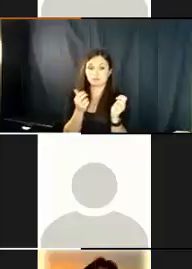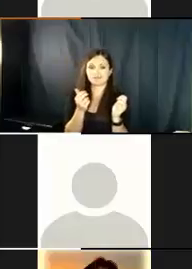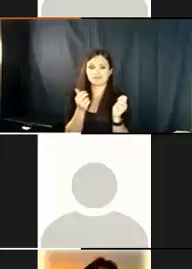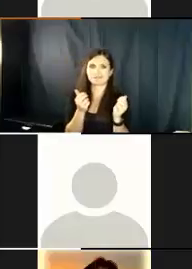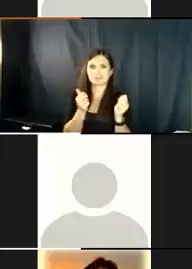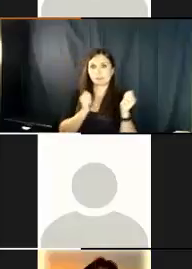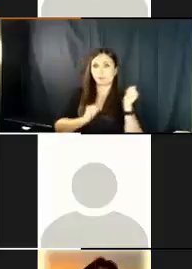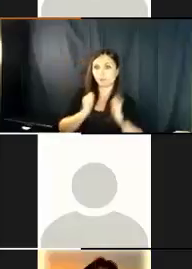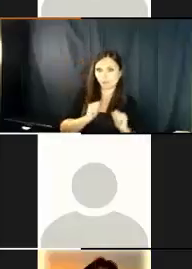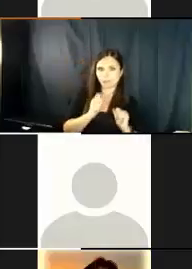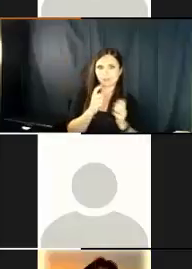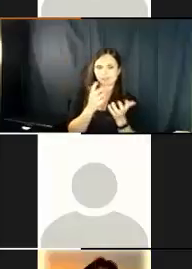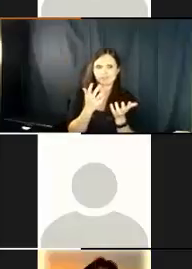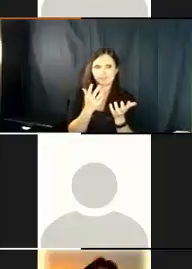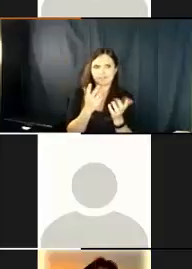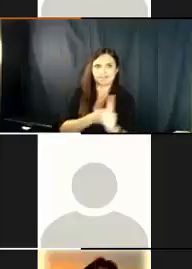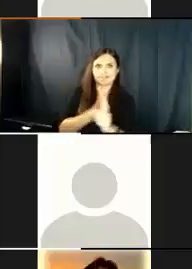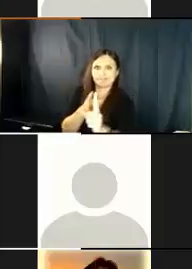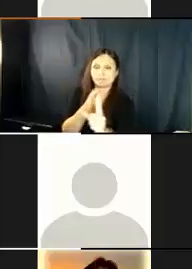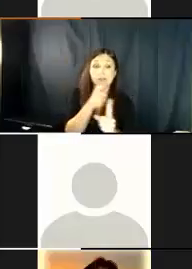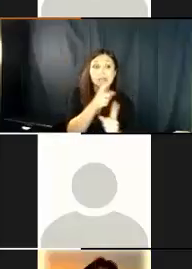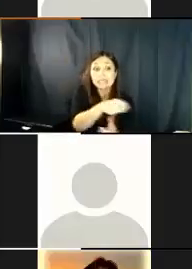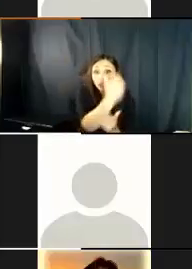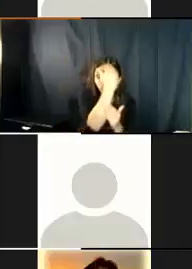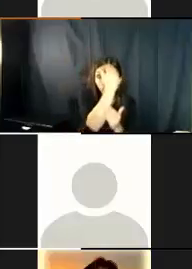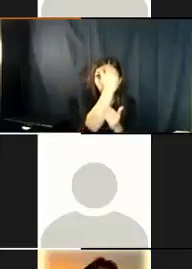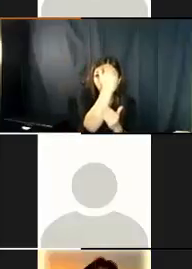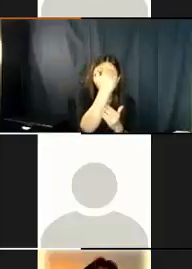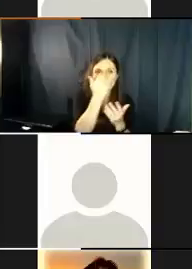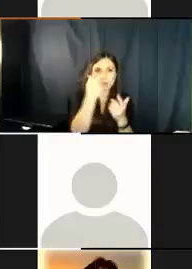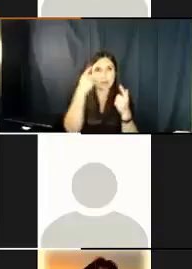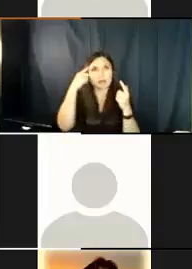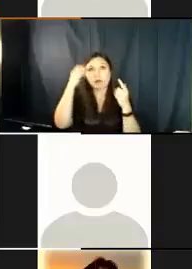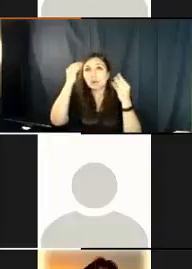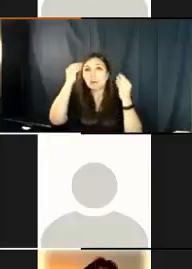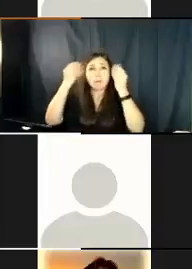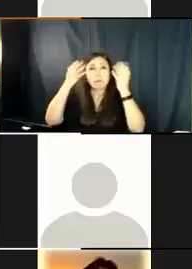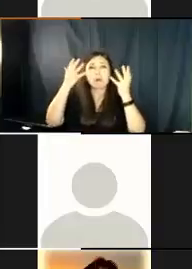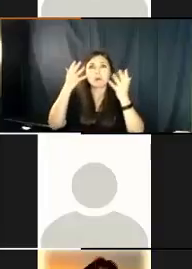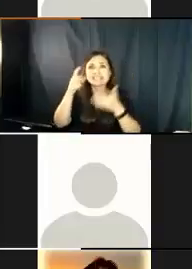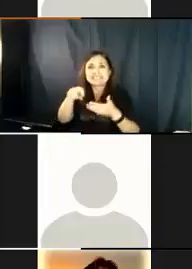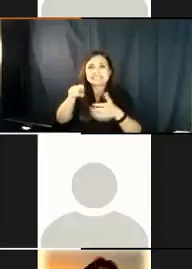So not just what the students need to know. Not the information just rolling around in their head, but what do they need to do.